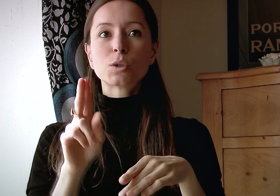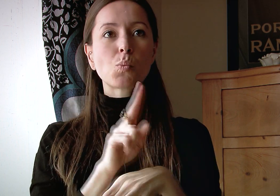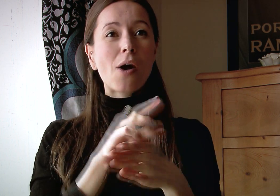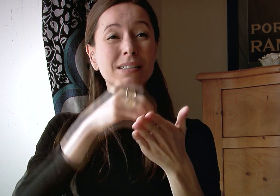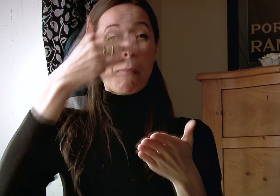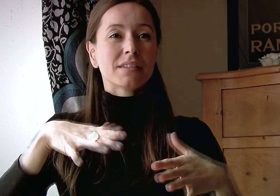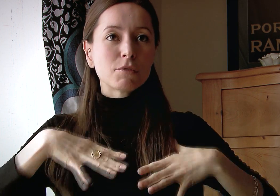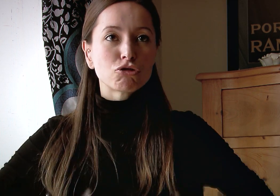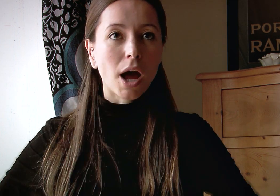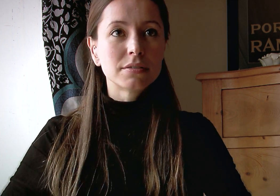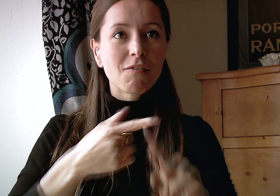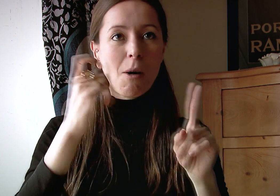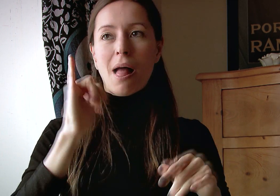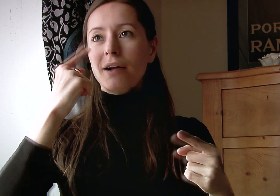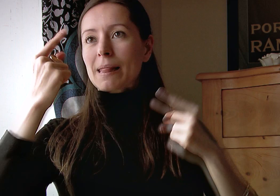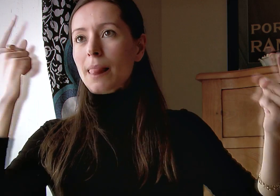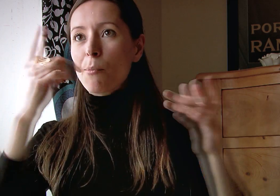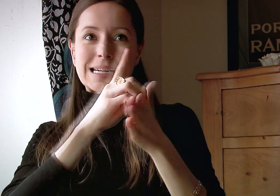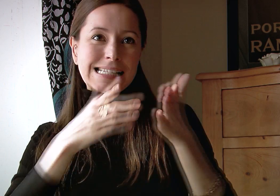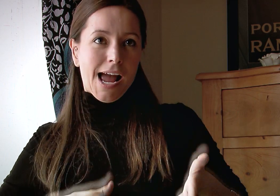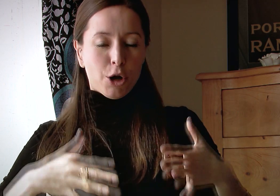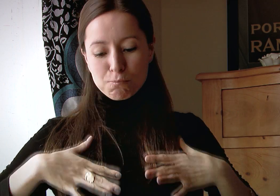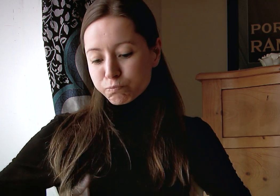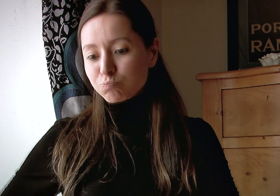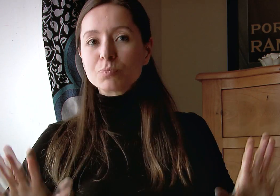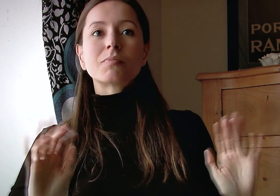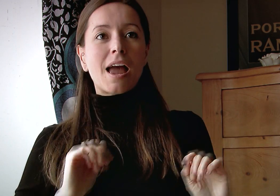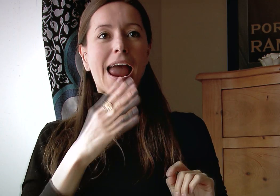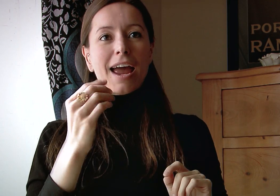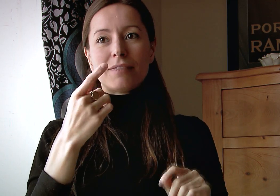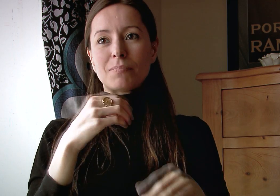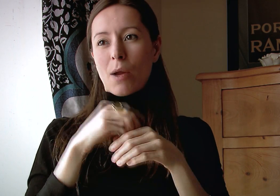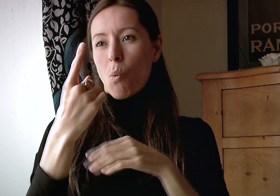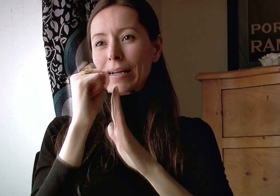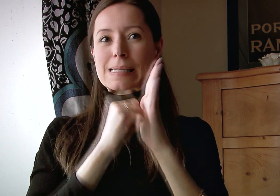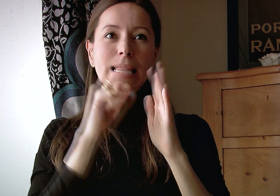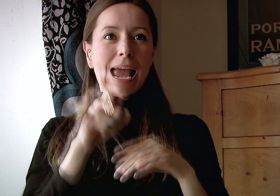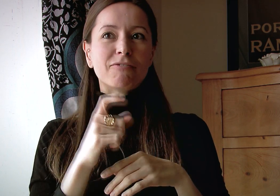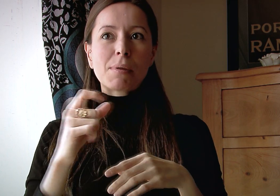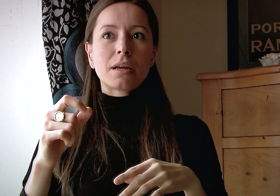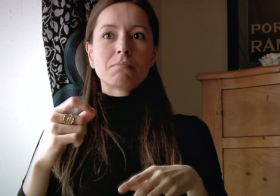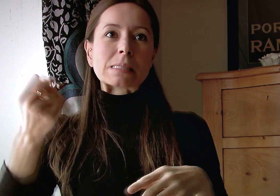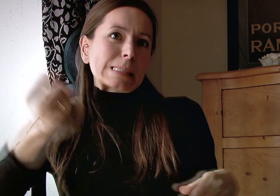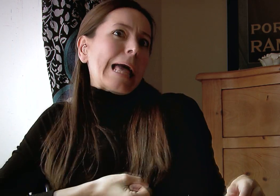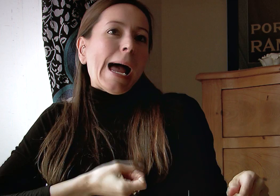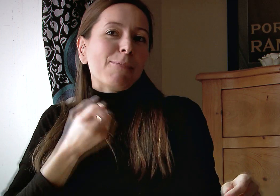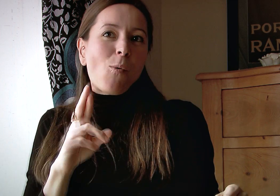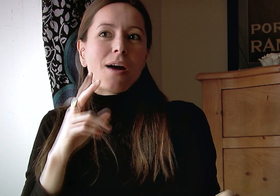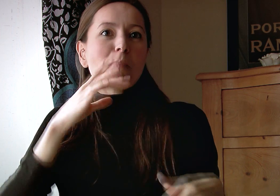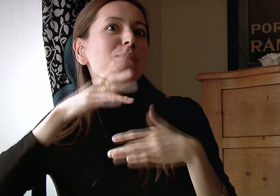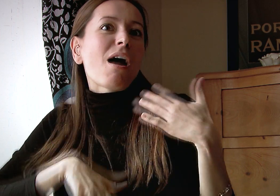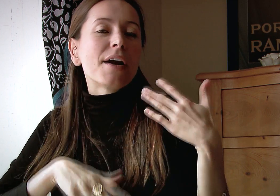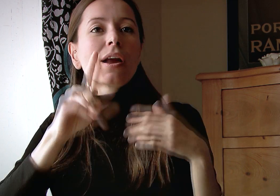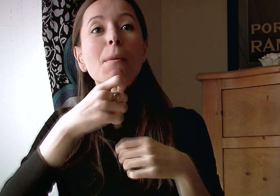wearing an expensive dress made by a celebrity designer. And then the person gets stabbed. You have to make sure that the